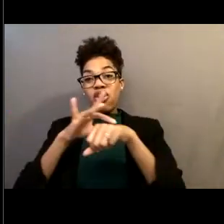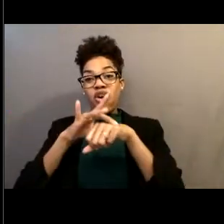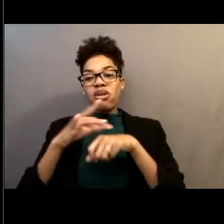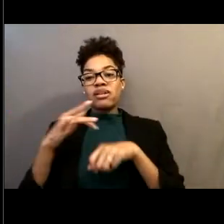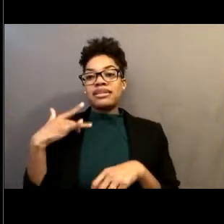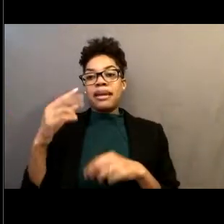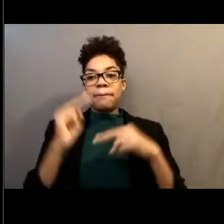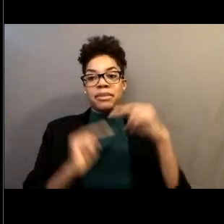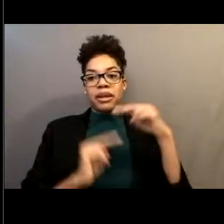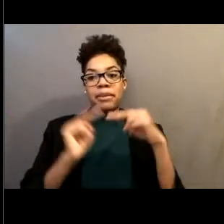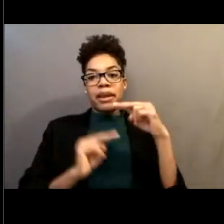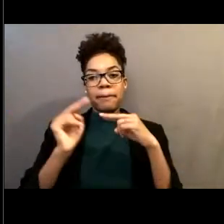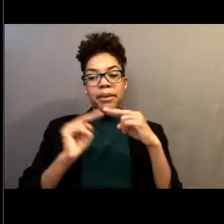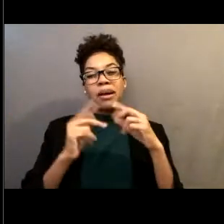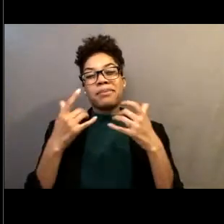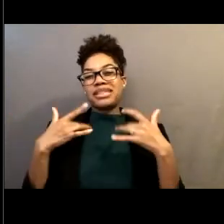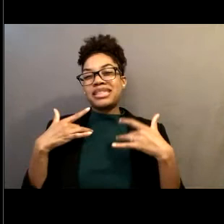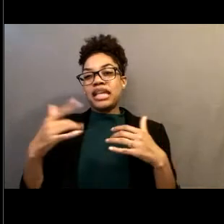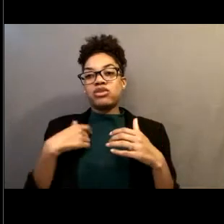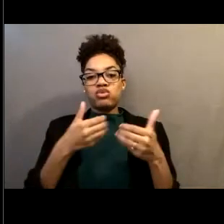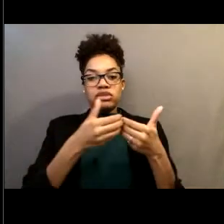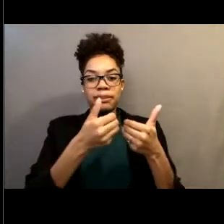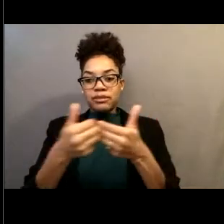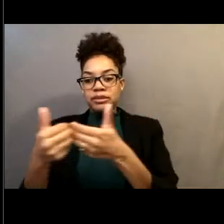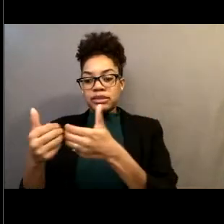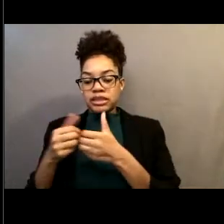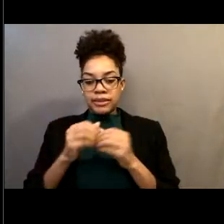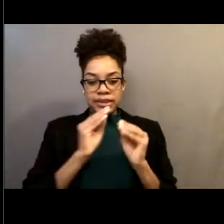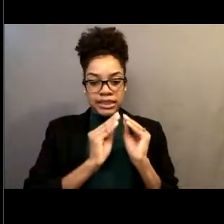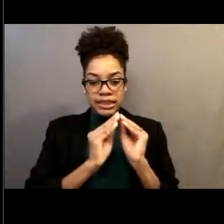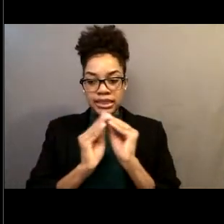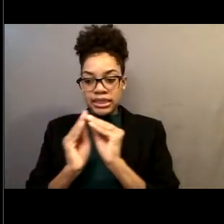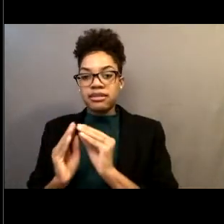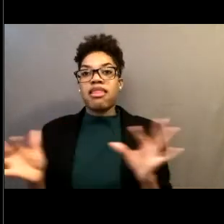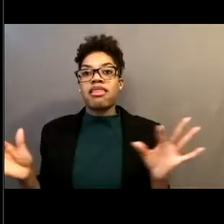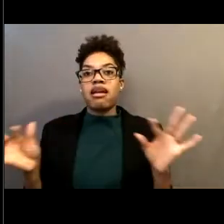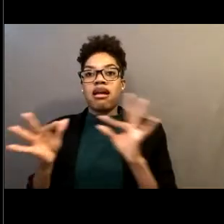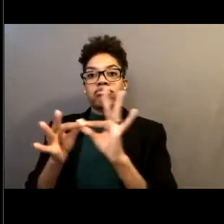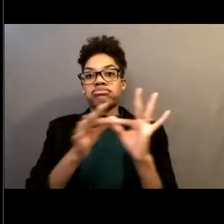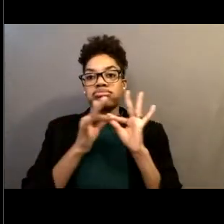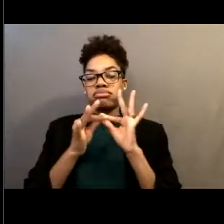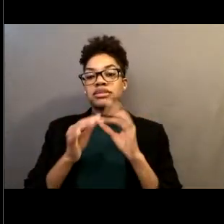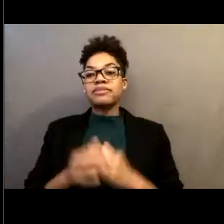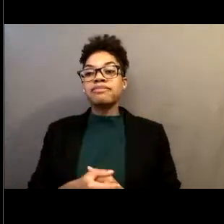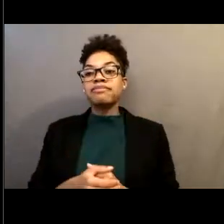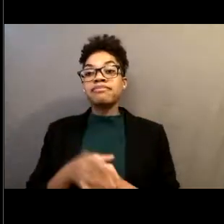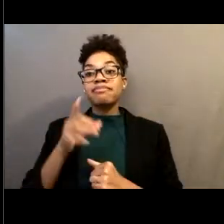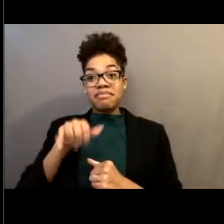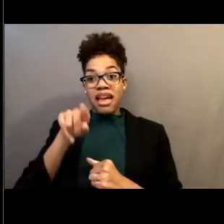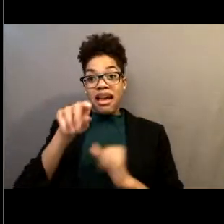But you get a sense of how large these things are. This is the satellite I currently work on. It's, the shirt that I'm wearing.